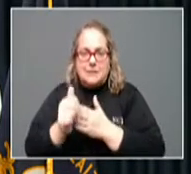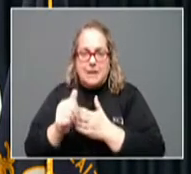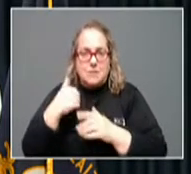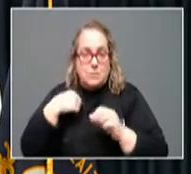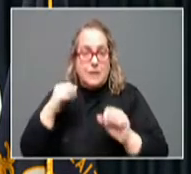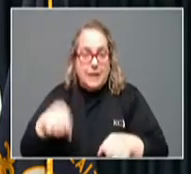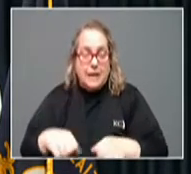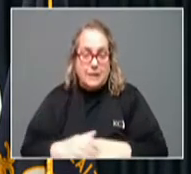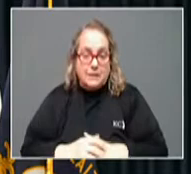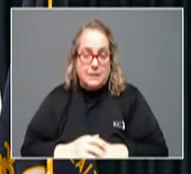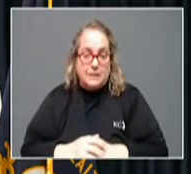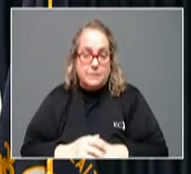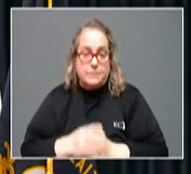april record WF pl